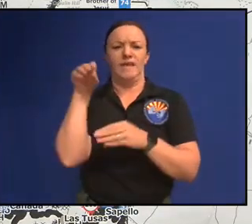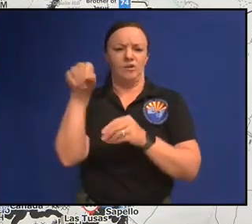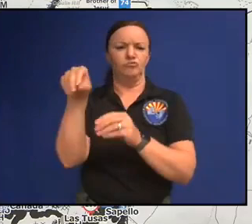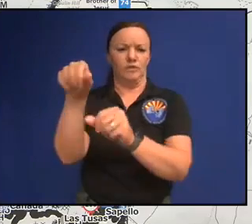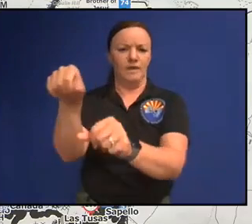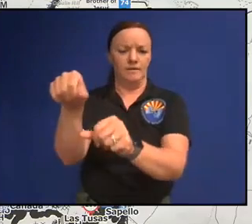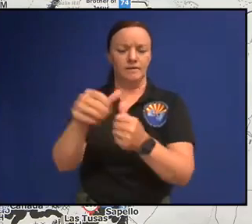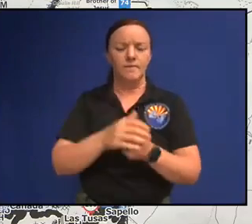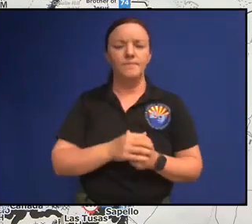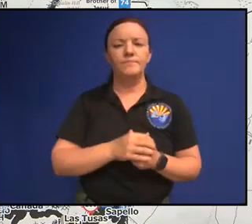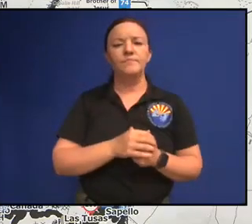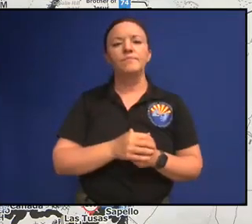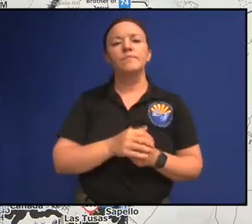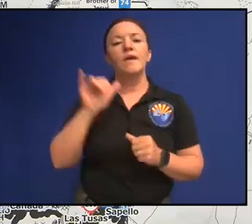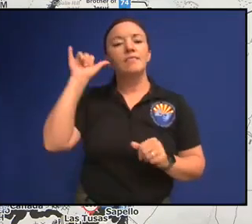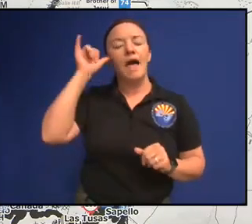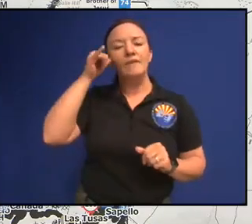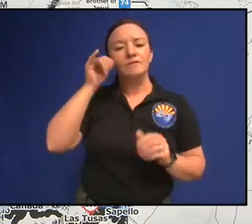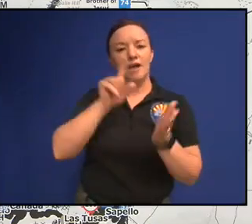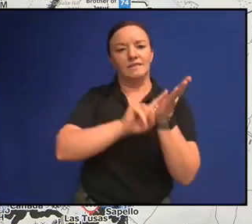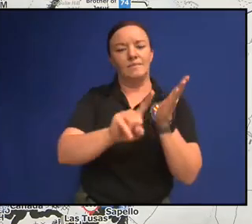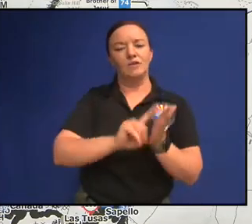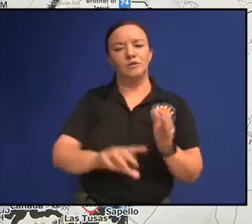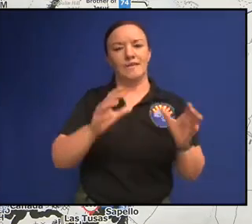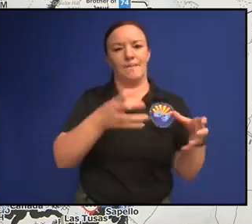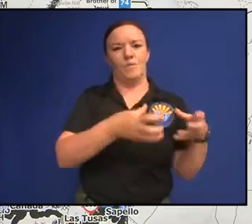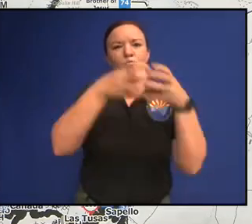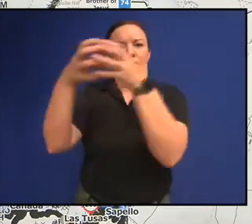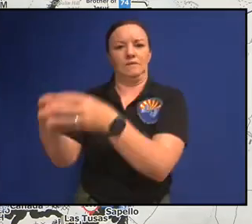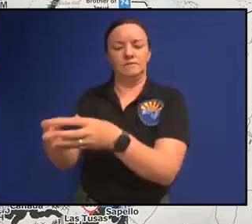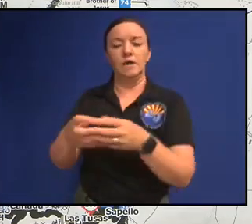REFORESTATION, LIVESTOCK INSPECTIONS AND MOVEMENT, LOST